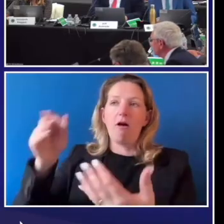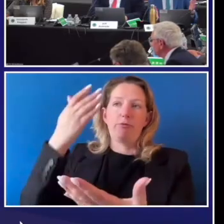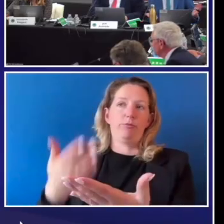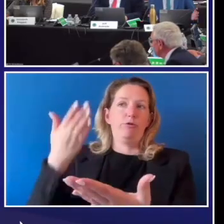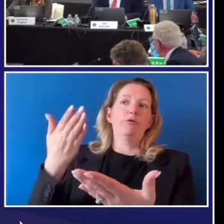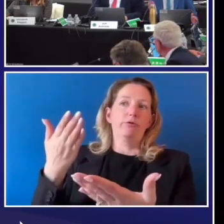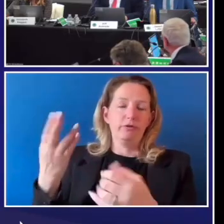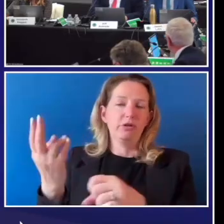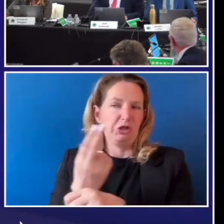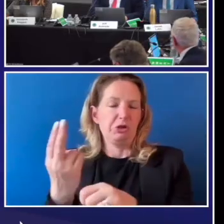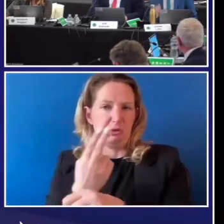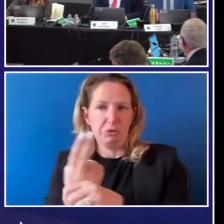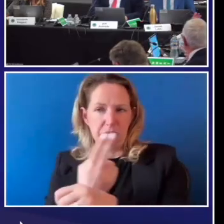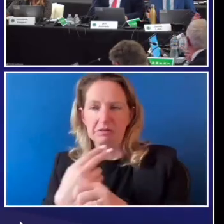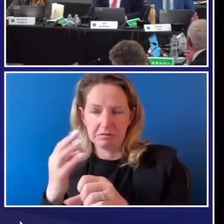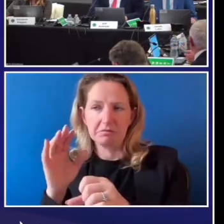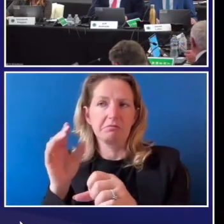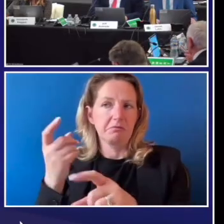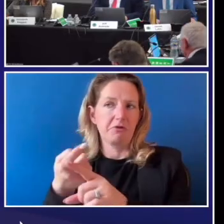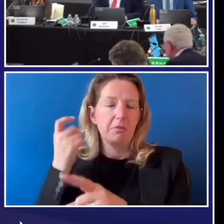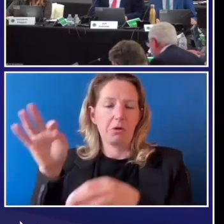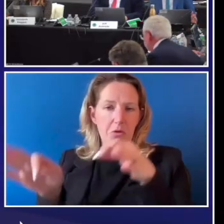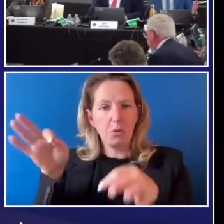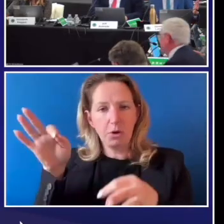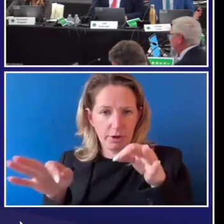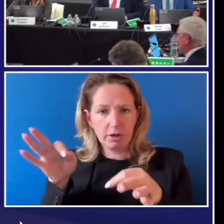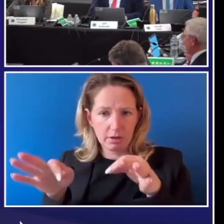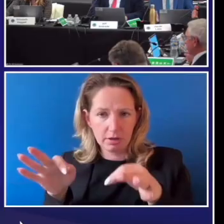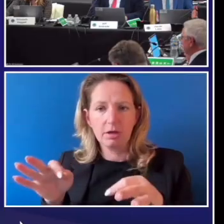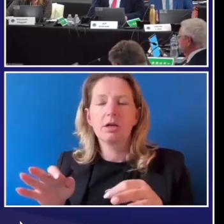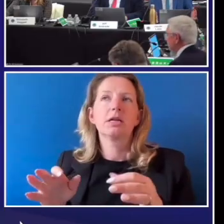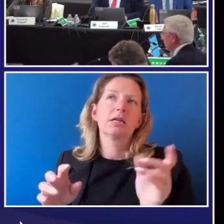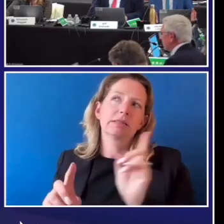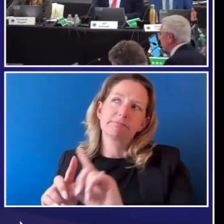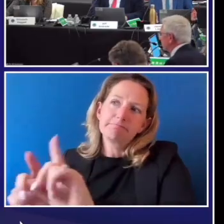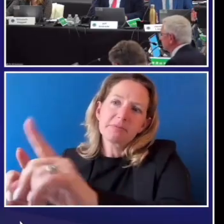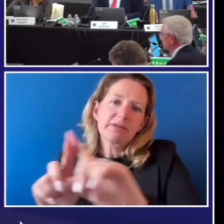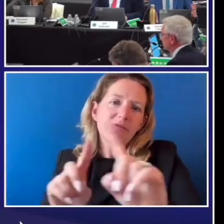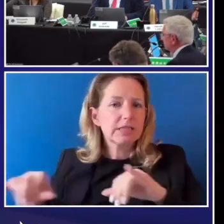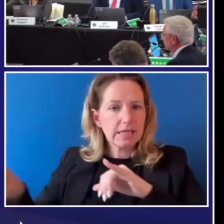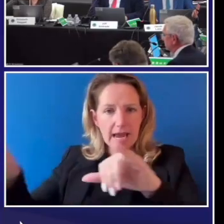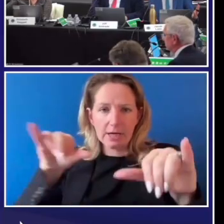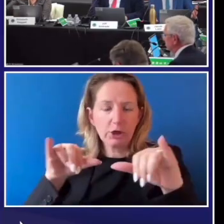It's a term of art that's used within courts. Uh, you know, there's different standards for determining guilt or liability, right?